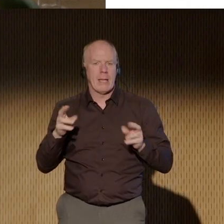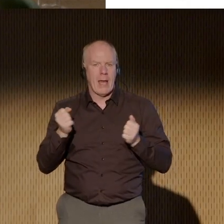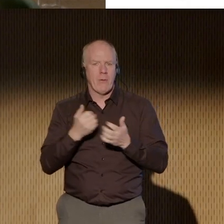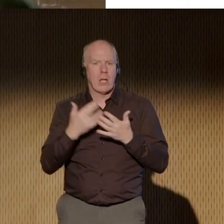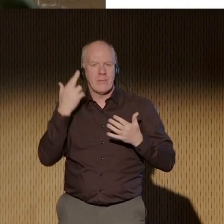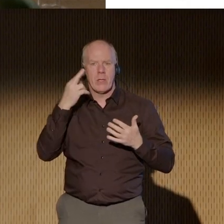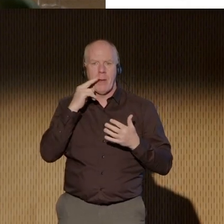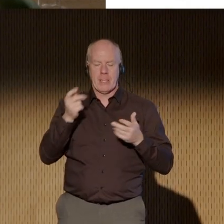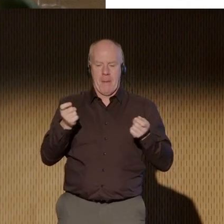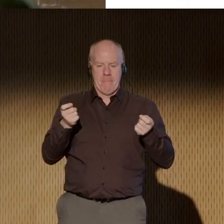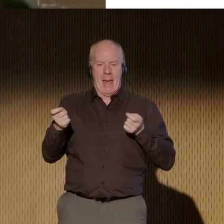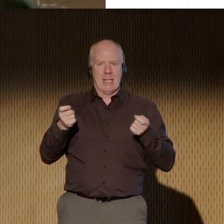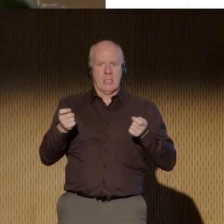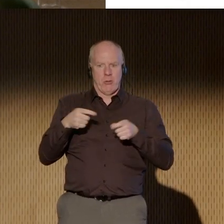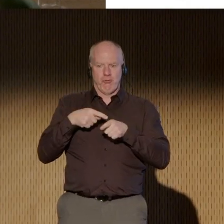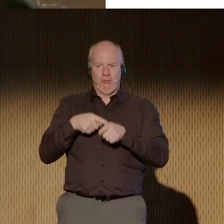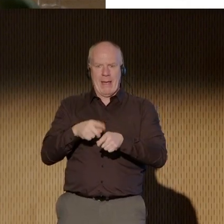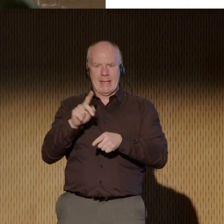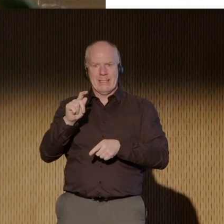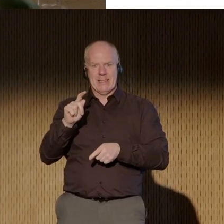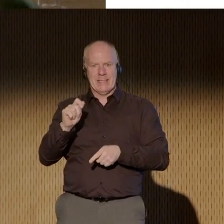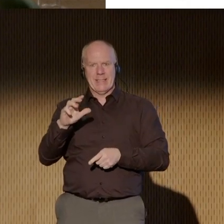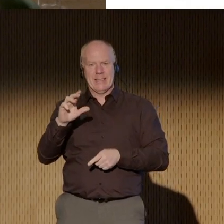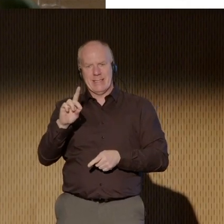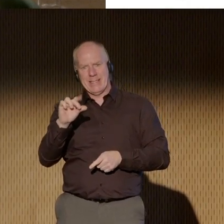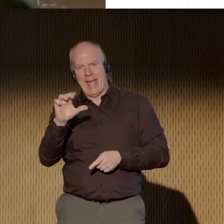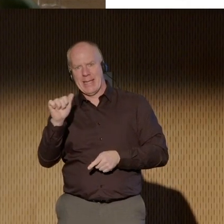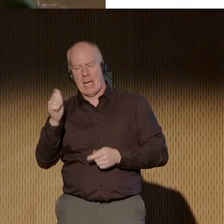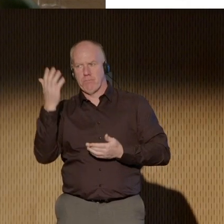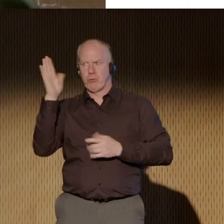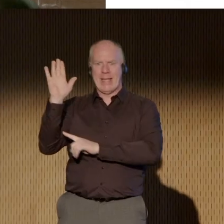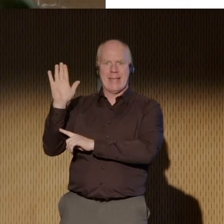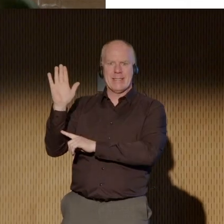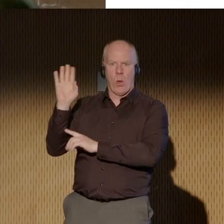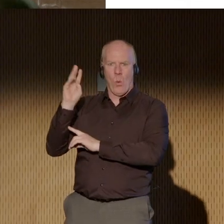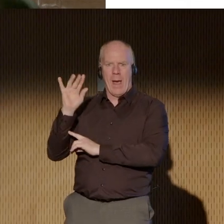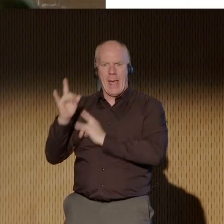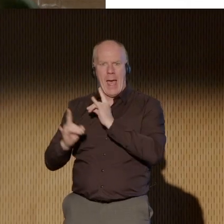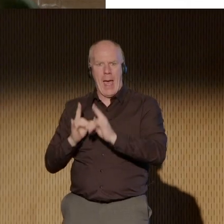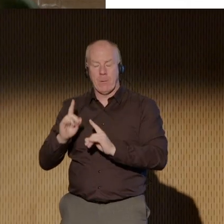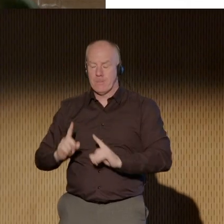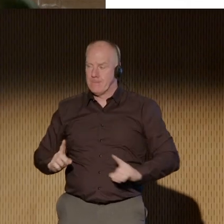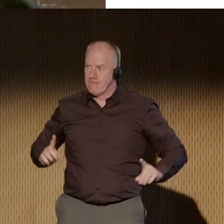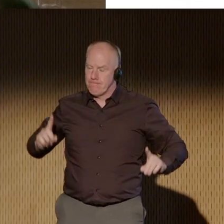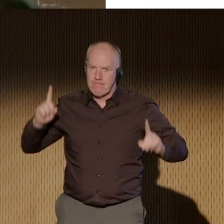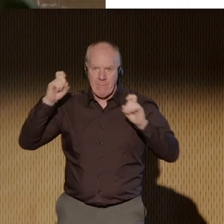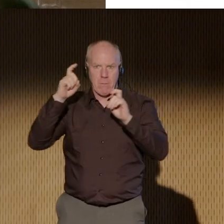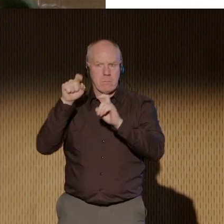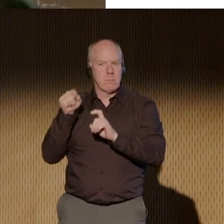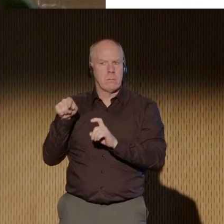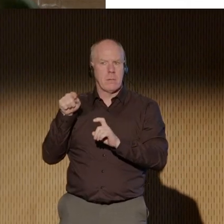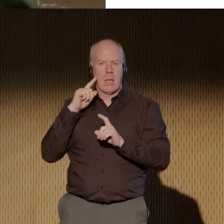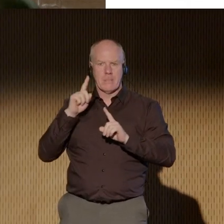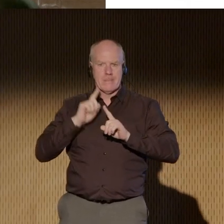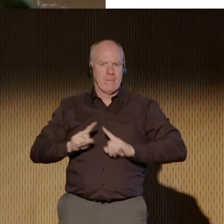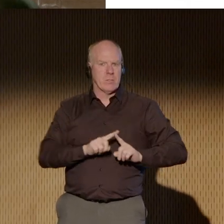and tracking of data and presenting why things are happening in such a difficult way. And if